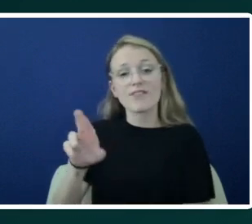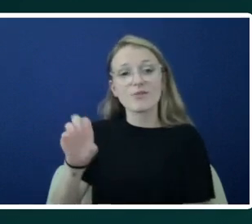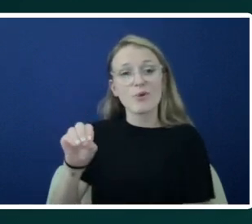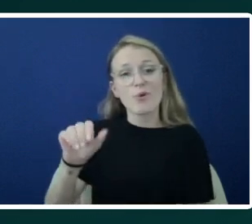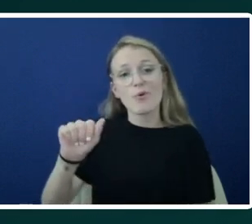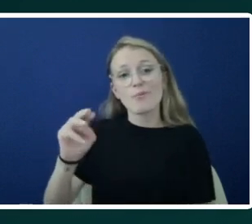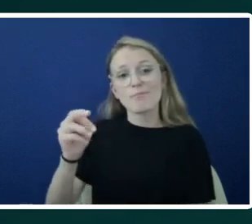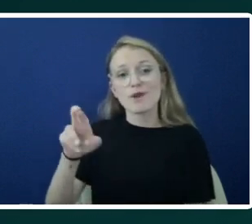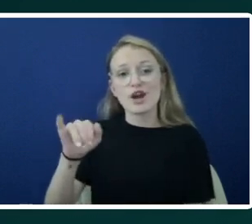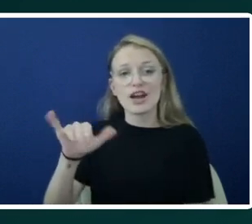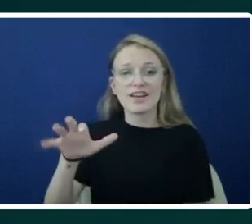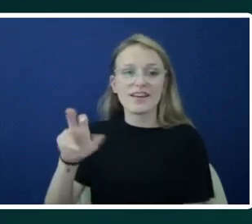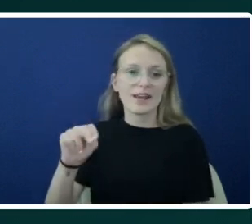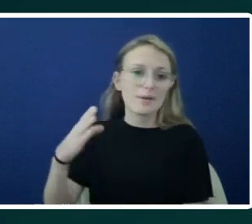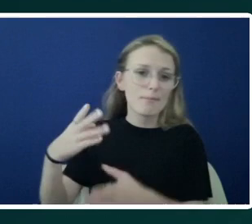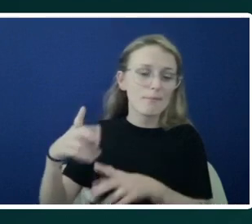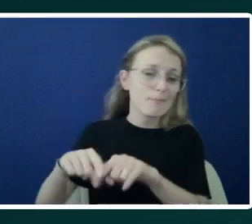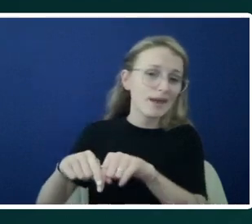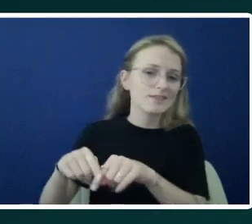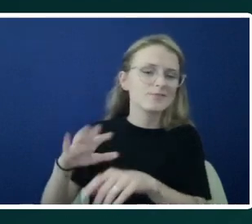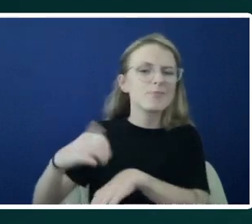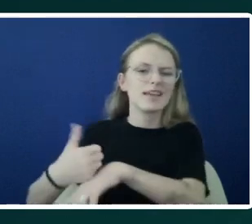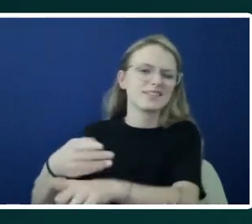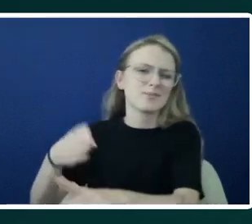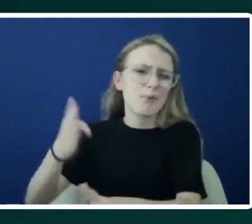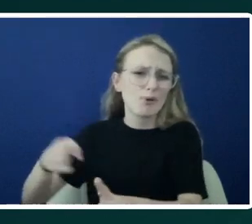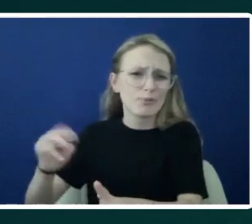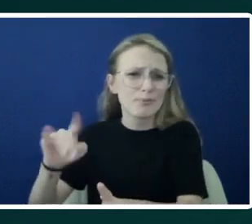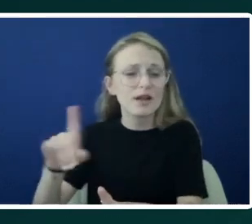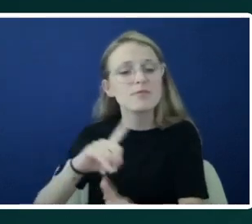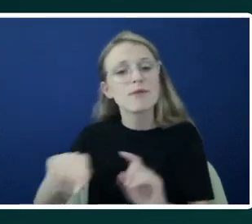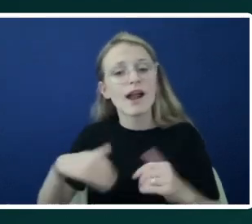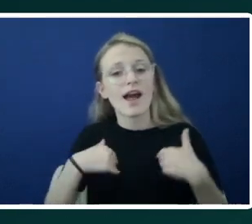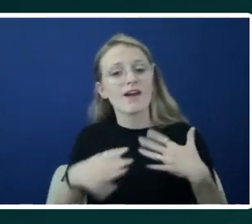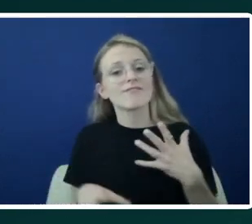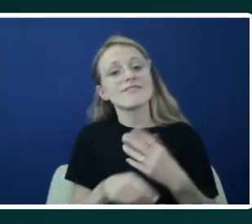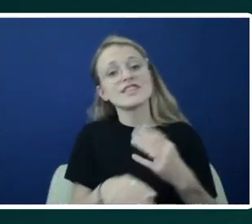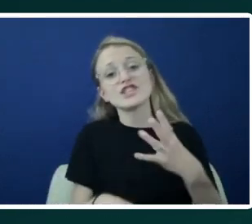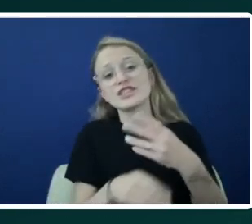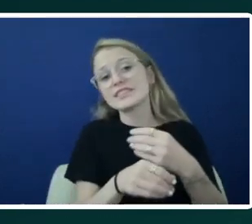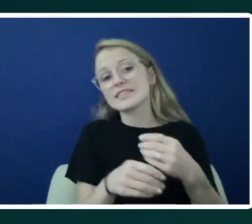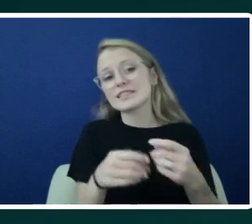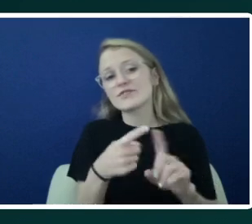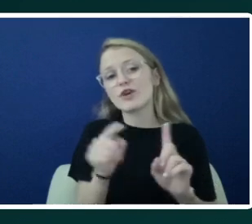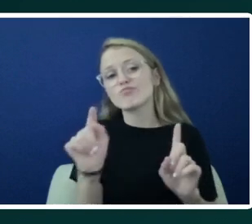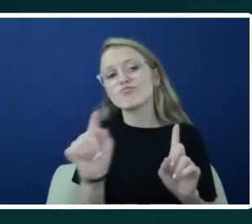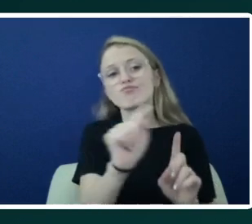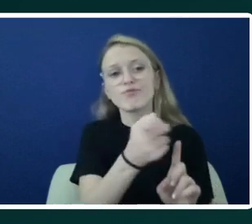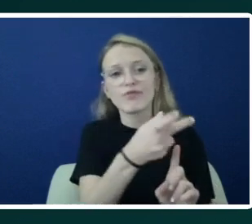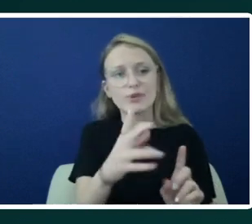Maryland, but which had additions in a few different cities. And so, there were newspapers